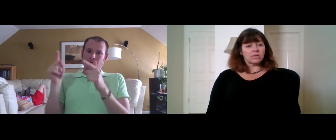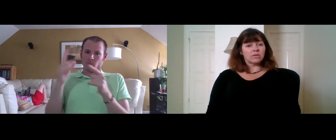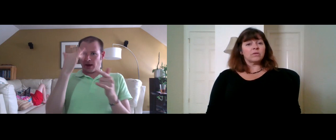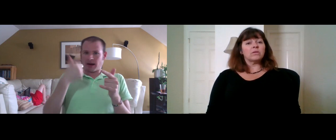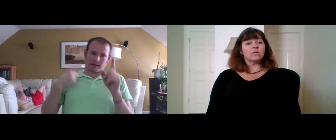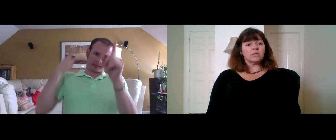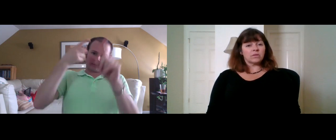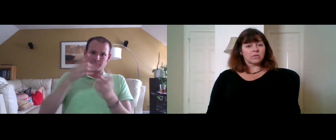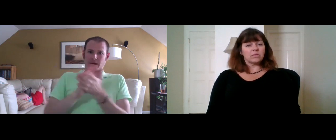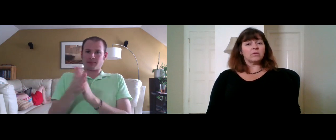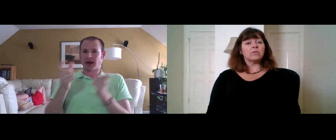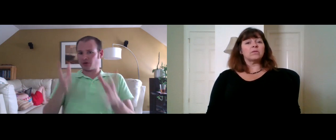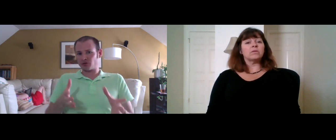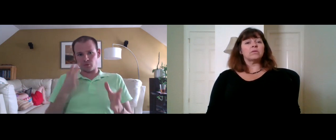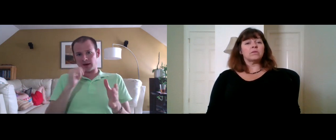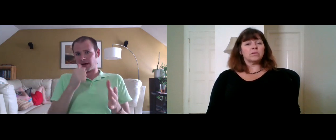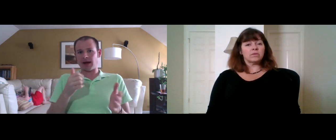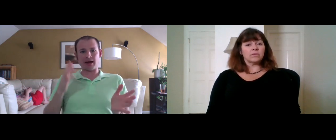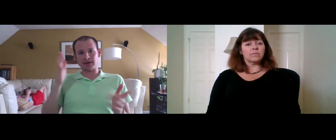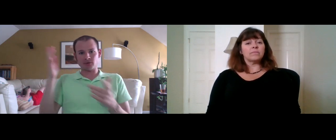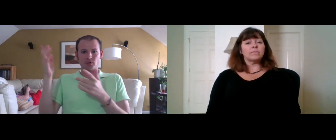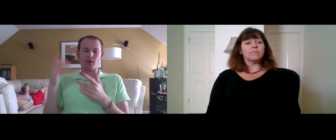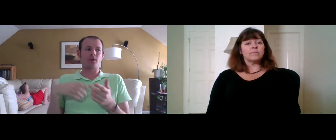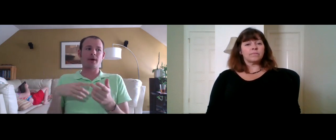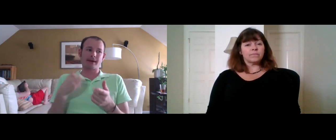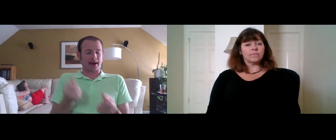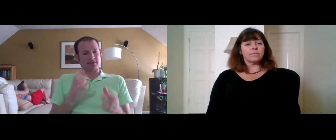Why not aim for a manager position